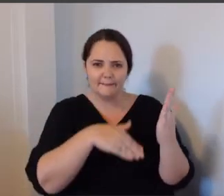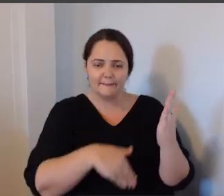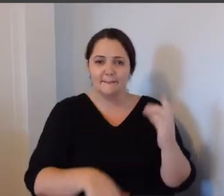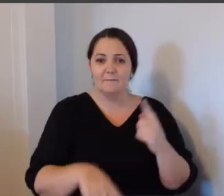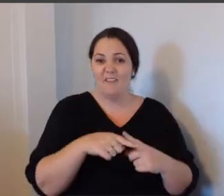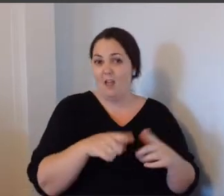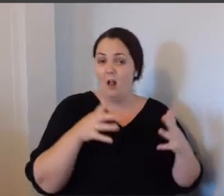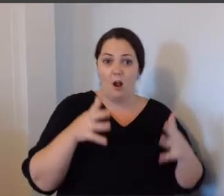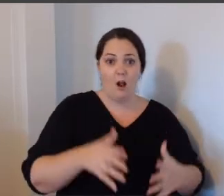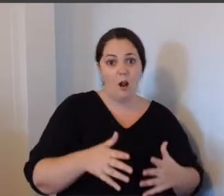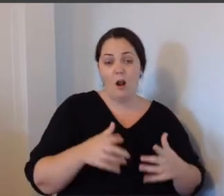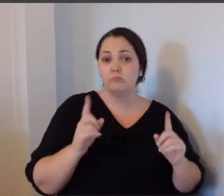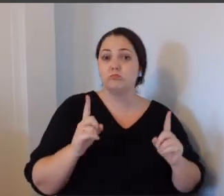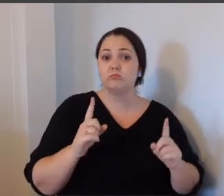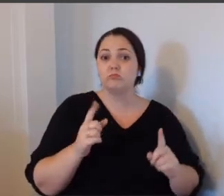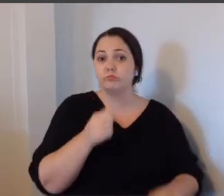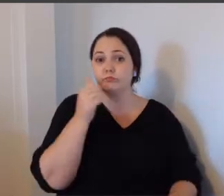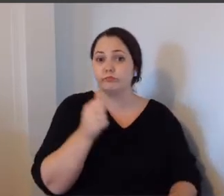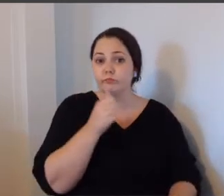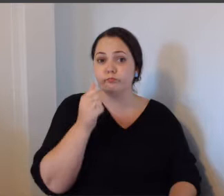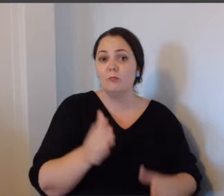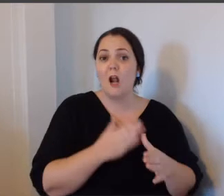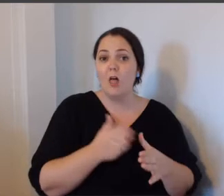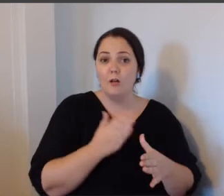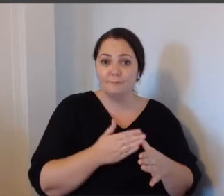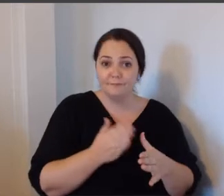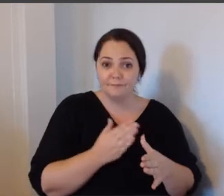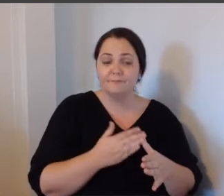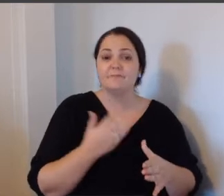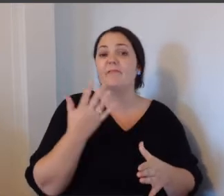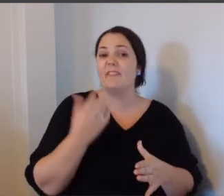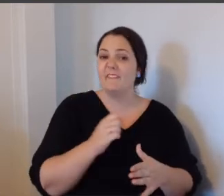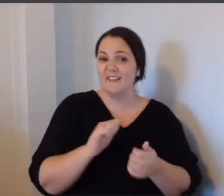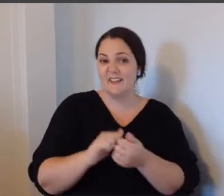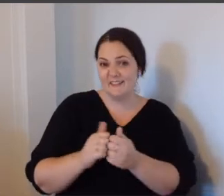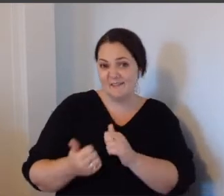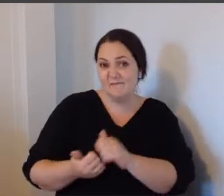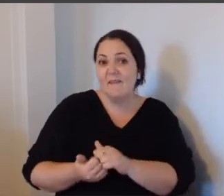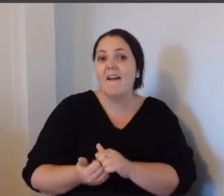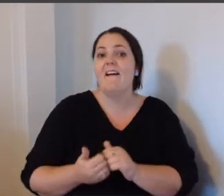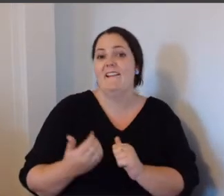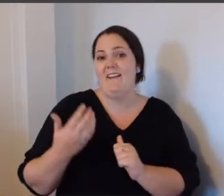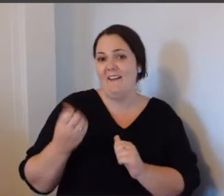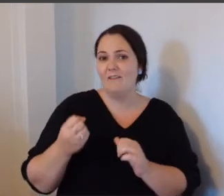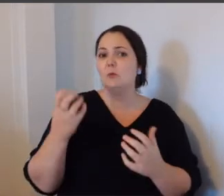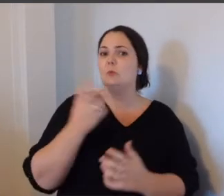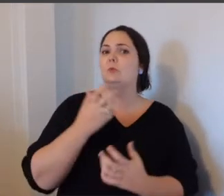alcohol addiction issues, tumultuous relationships and a long-suffering partner Lee Krasner. This is